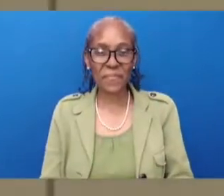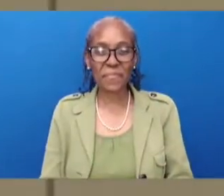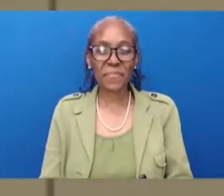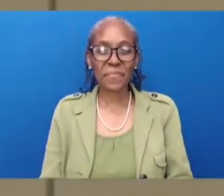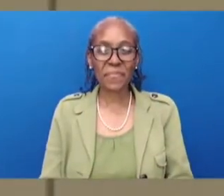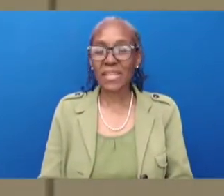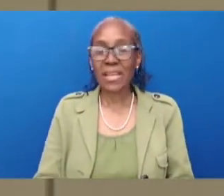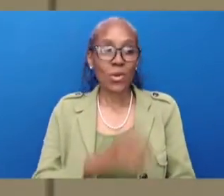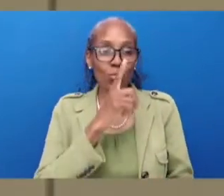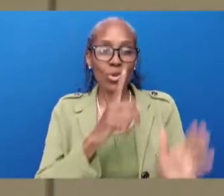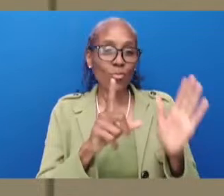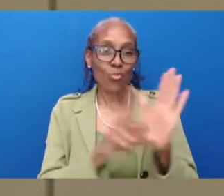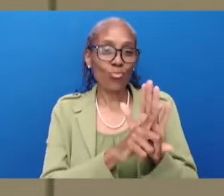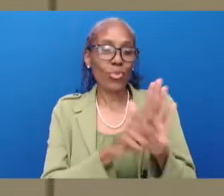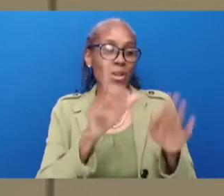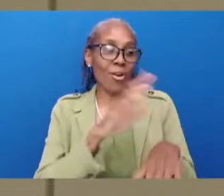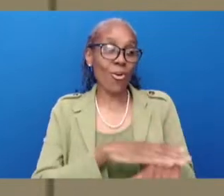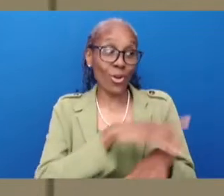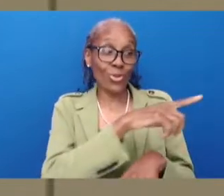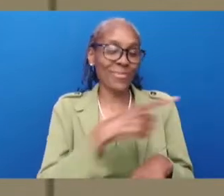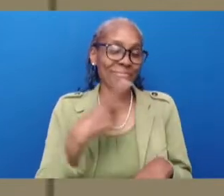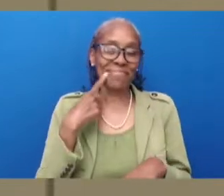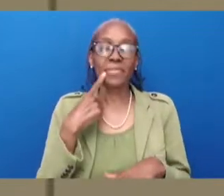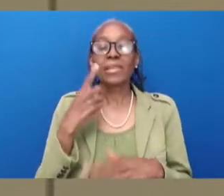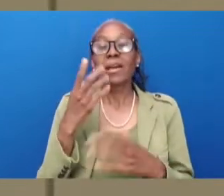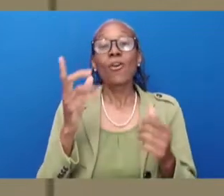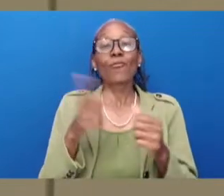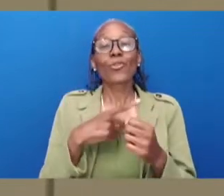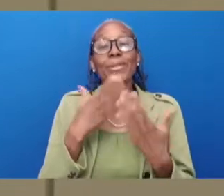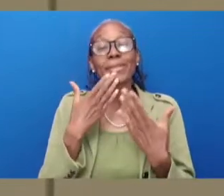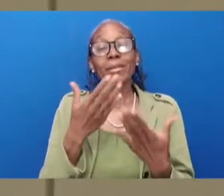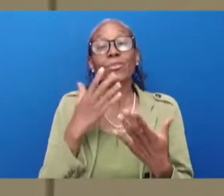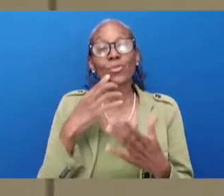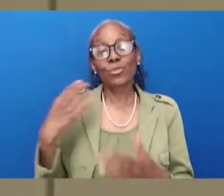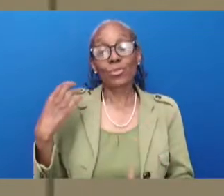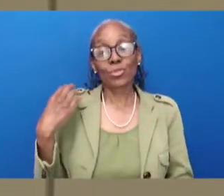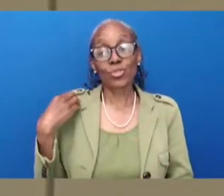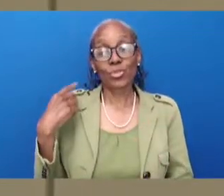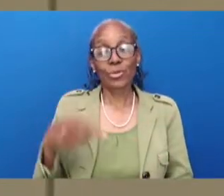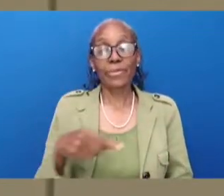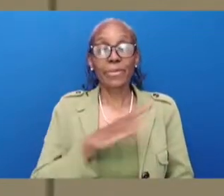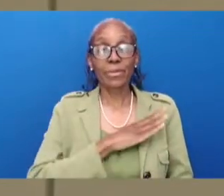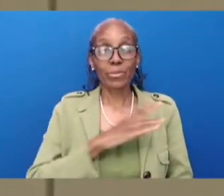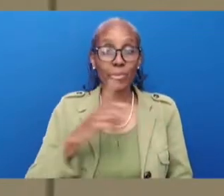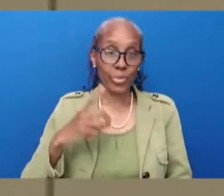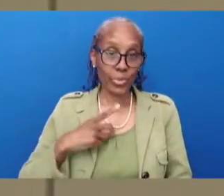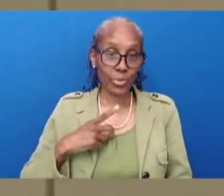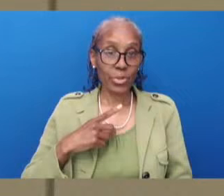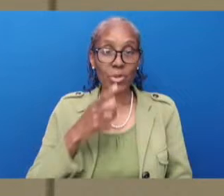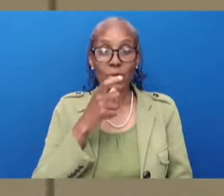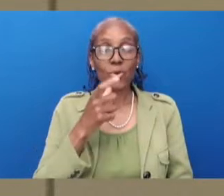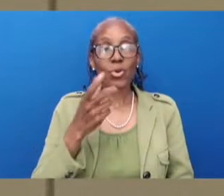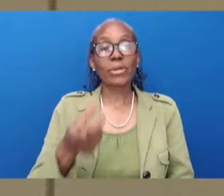UP TO YOU.